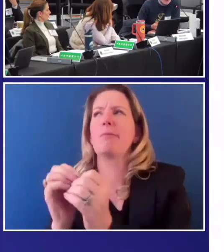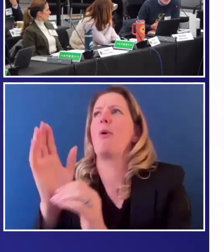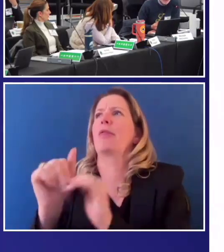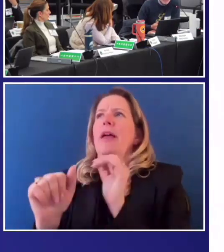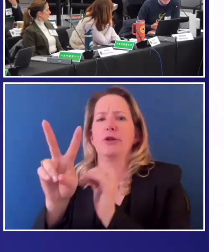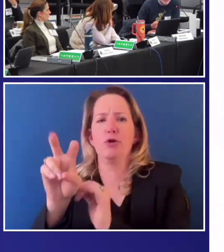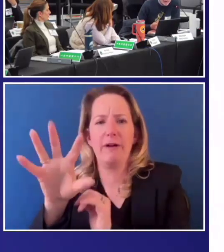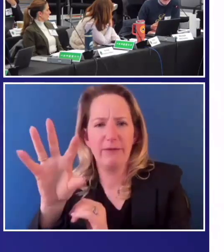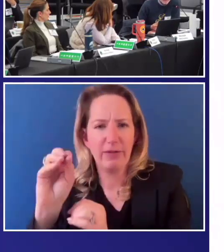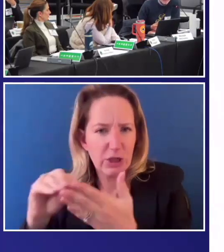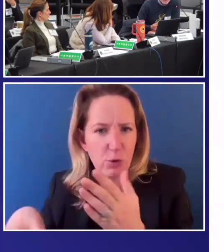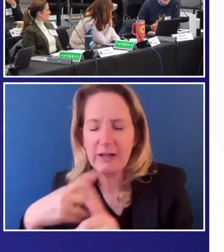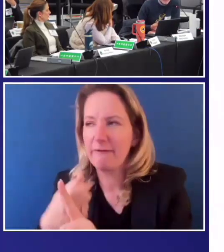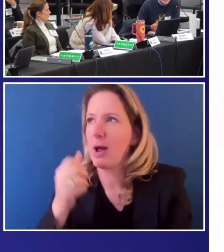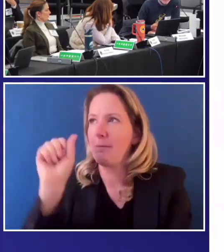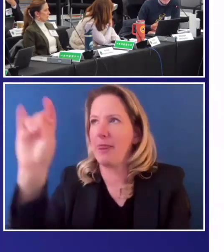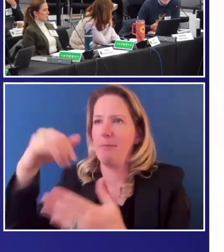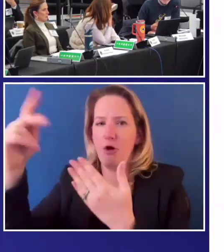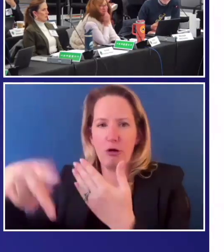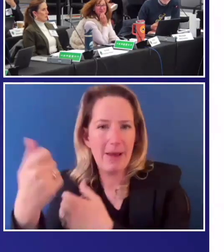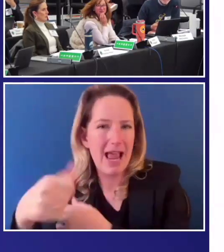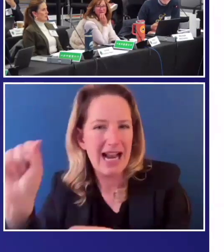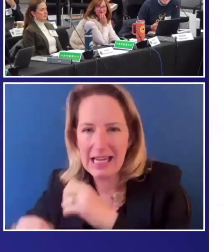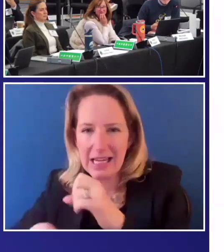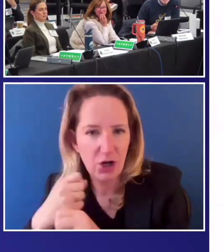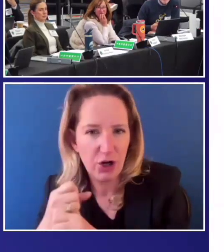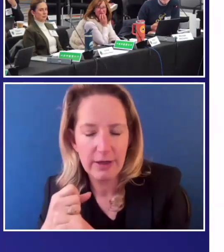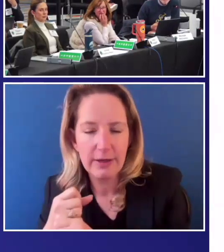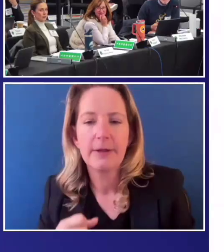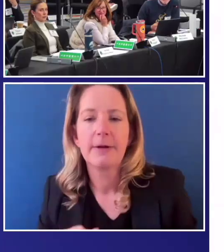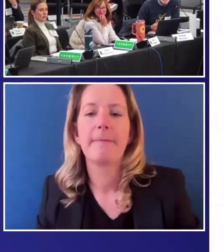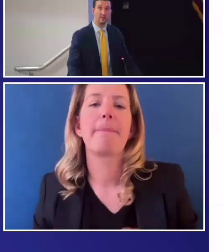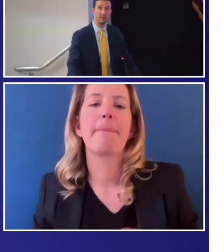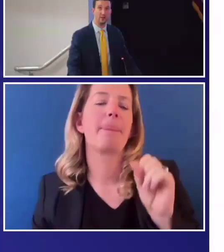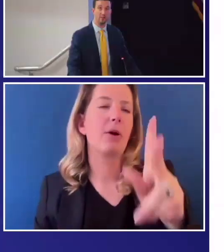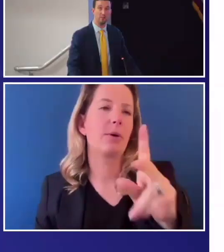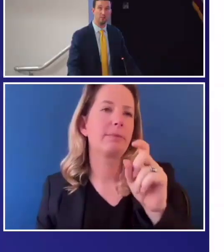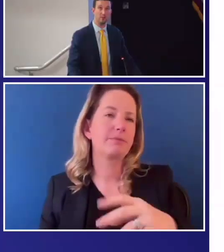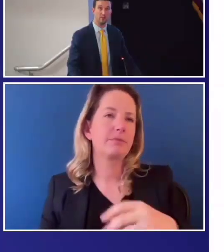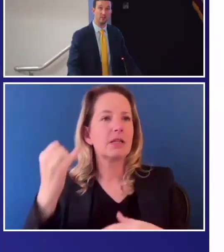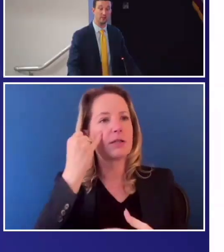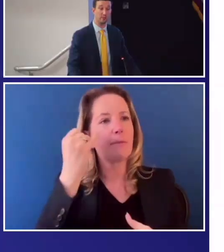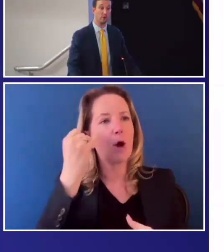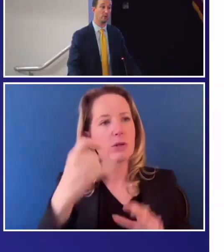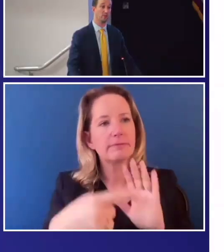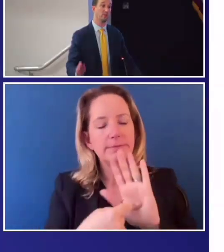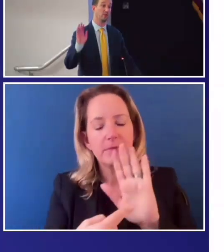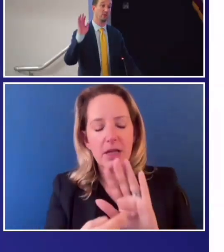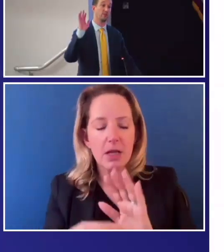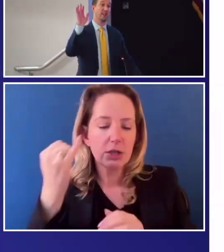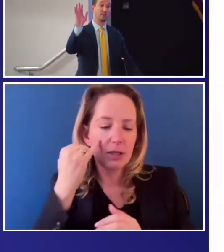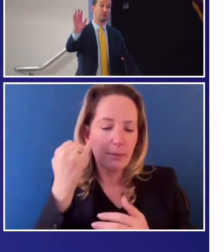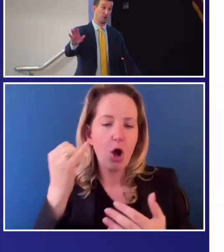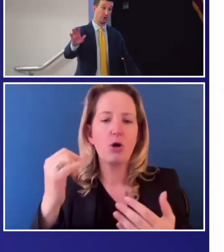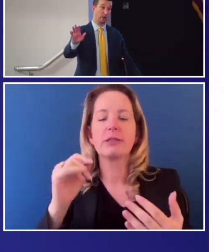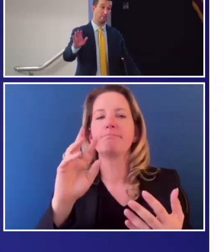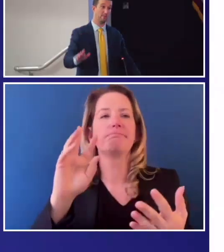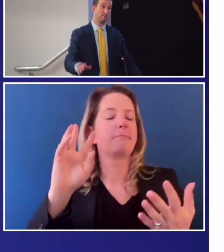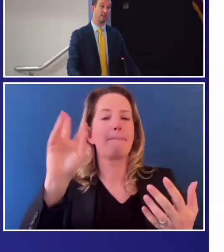program in any given year. So let's, let's use this example. Let's say that the, let's say that the program is a political science program that